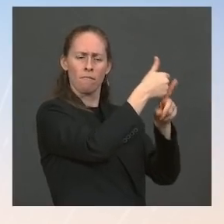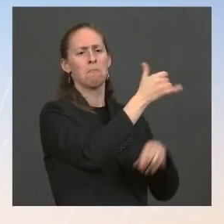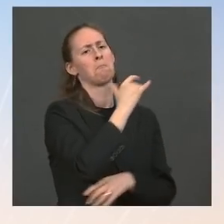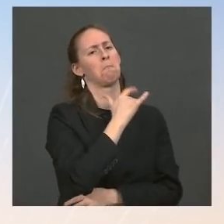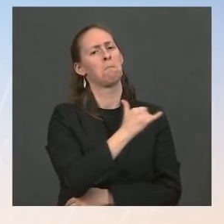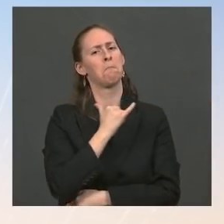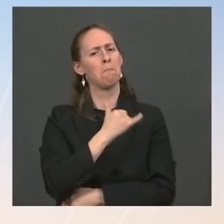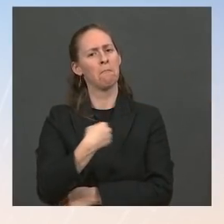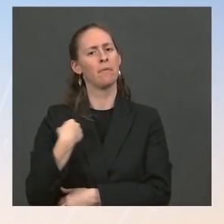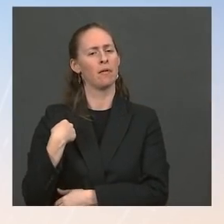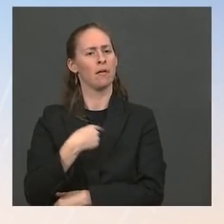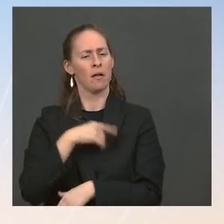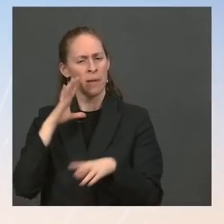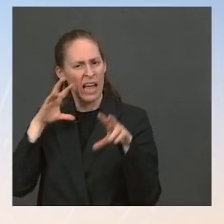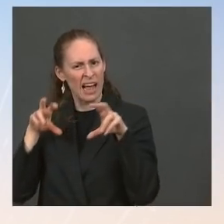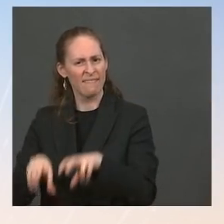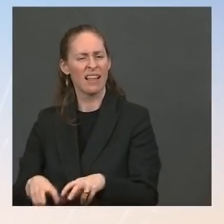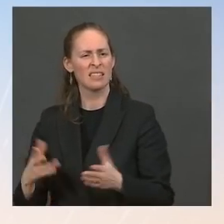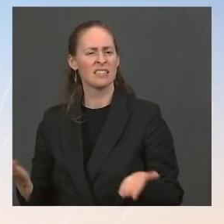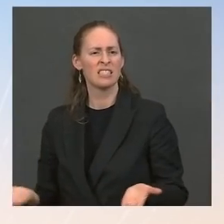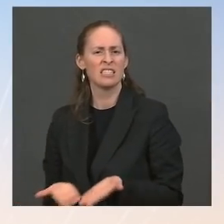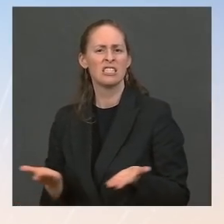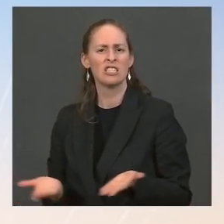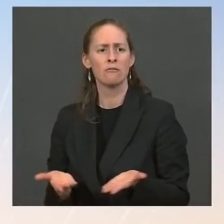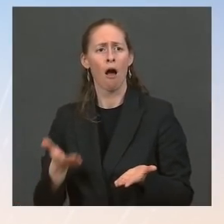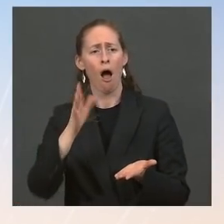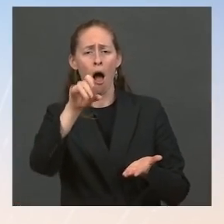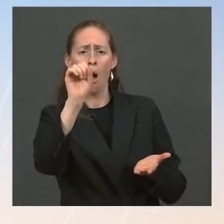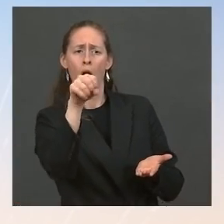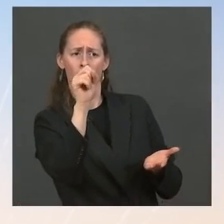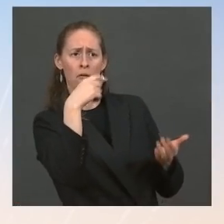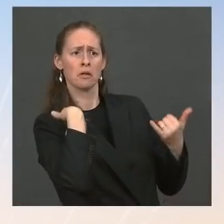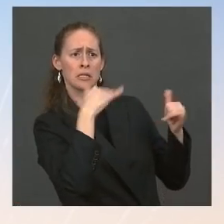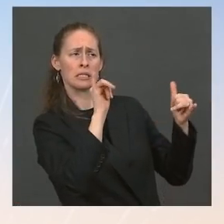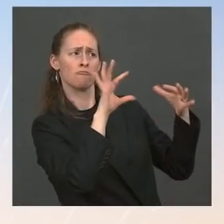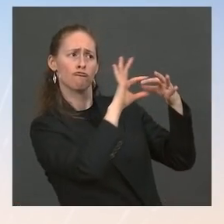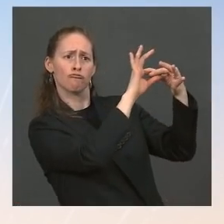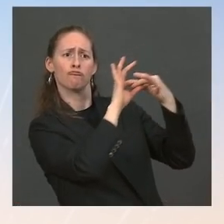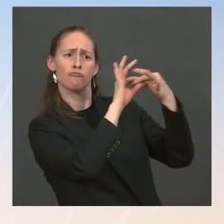approaching the relationship from a position of strength. But we are eager to see it pass.